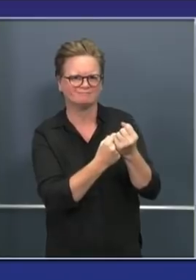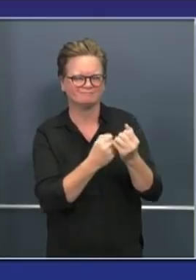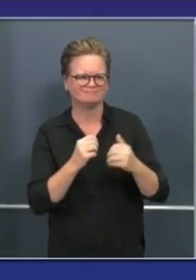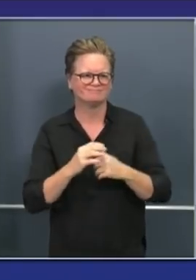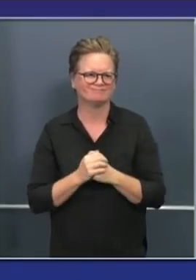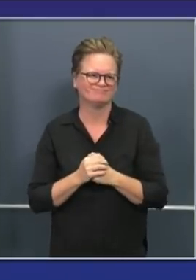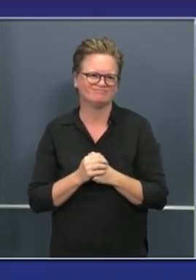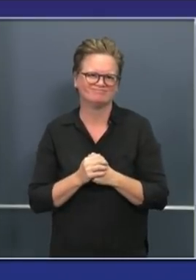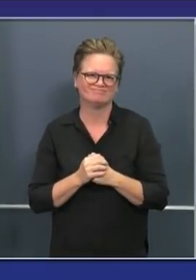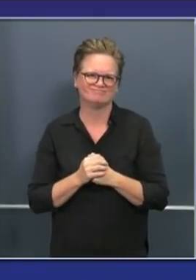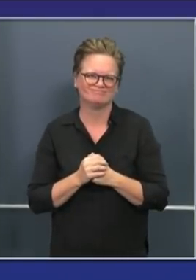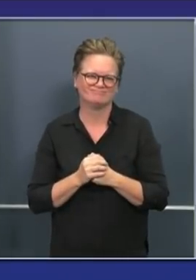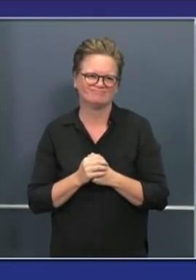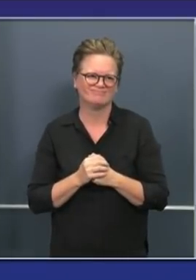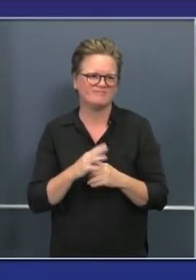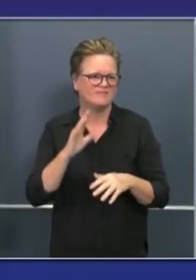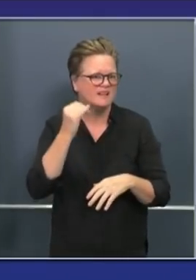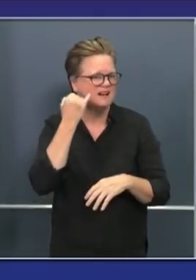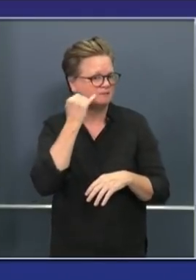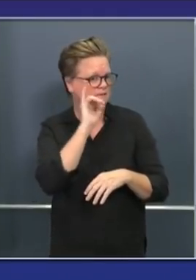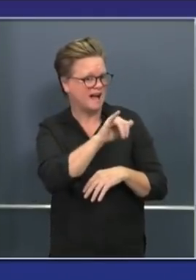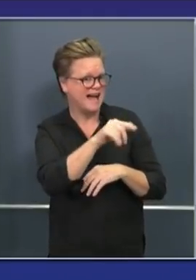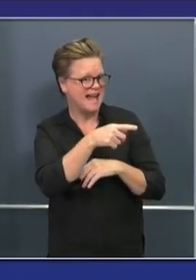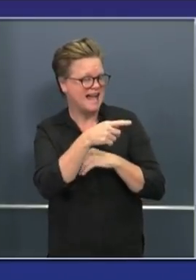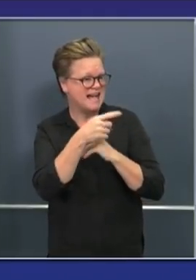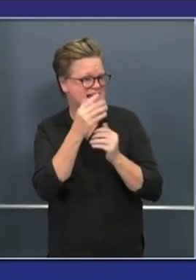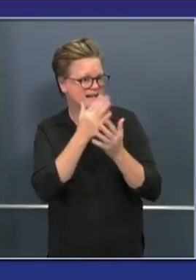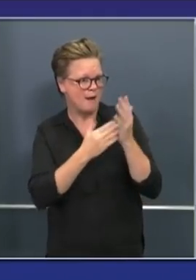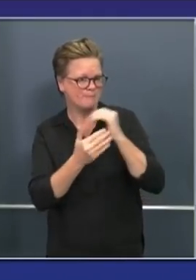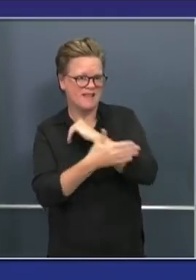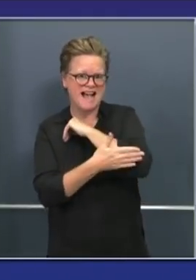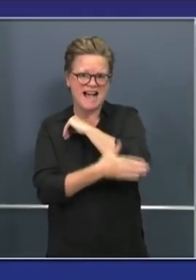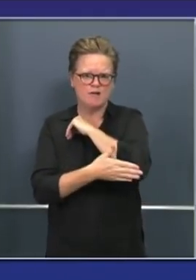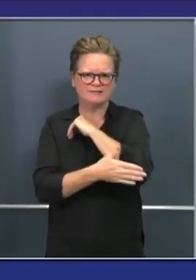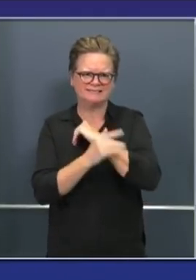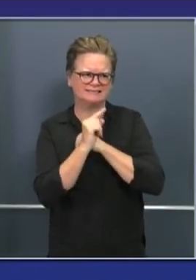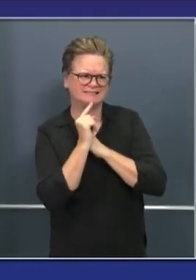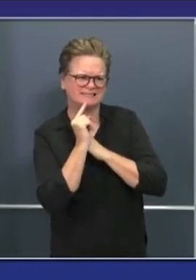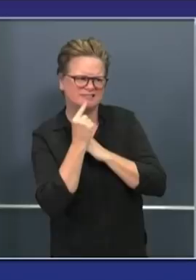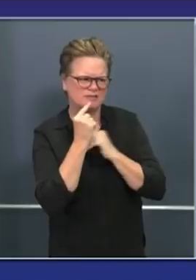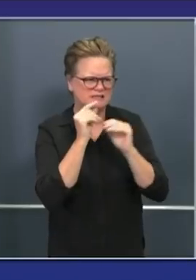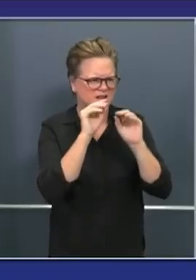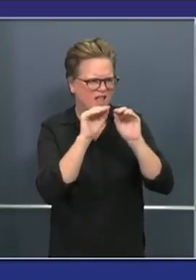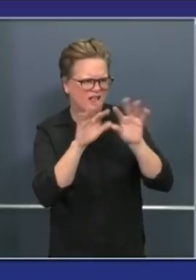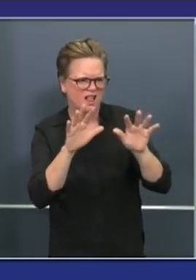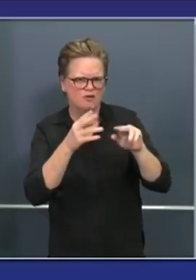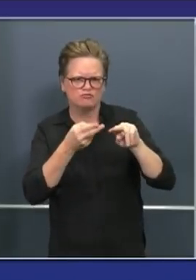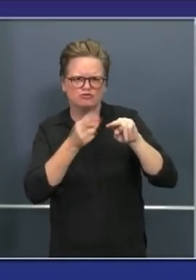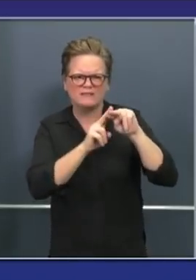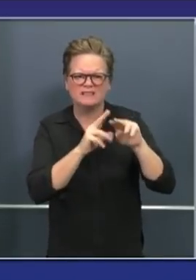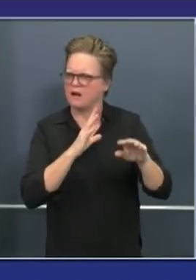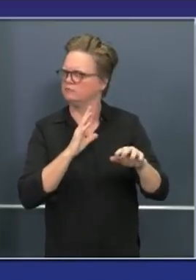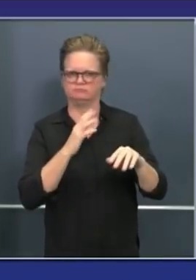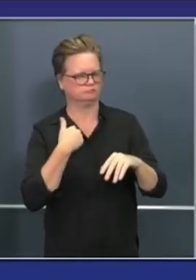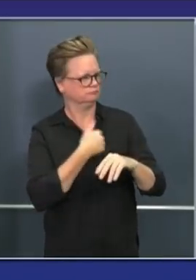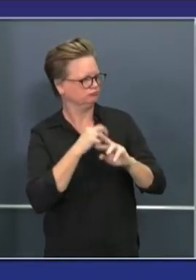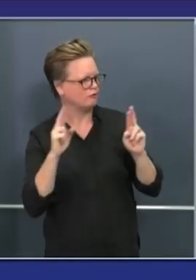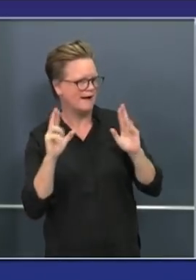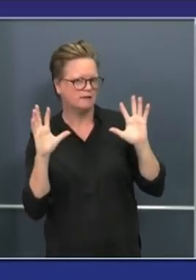ARE INSURING THAT WE ARE IN LOCK STEP WITH THOSE COUNTY LEADERS IN WHAT'S HAPPENING -- AND WE CAN SUPPORT COUNTIES TO